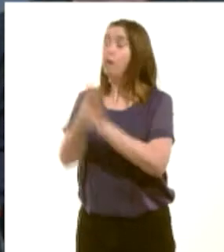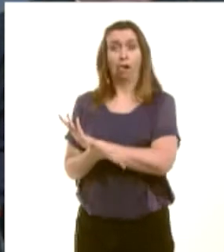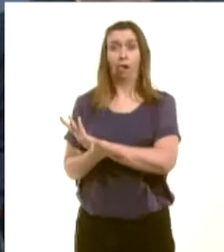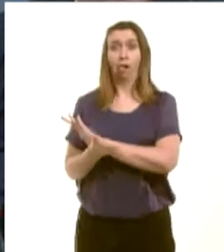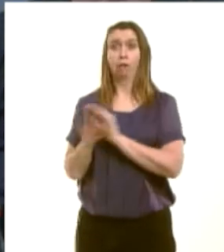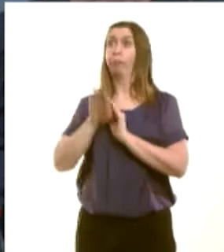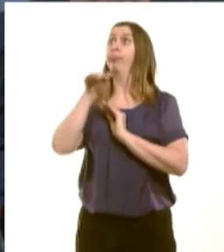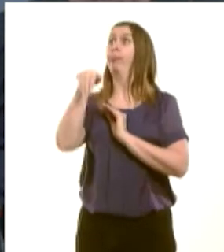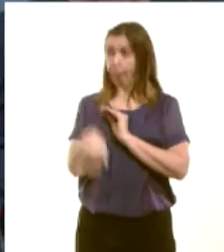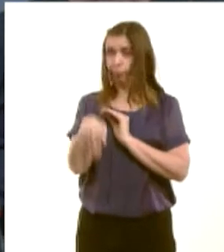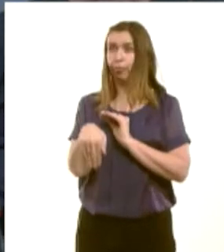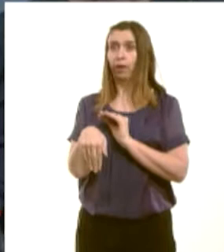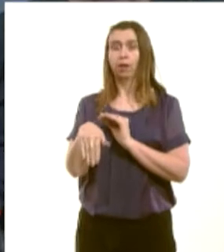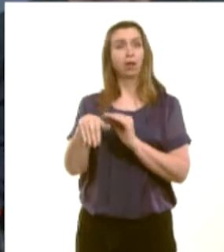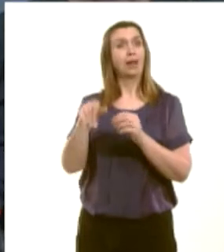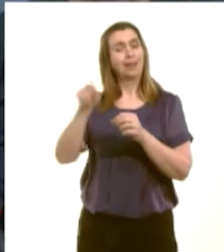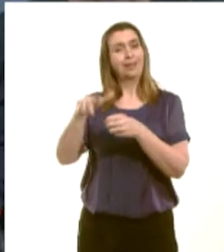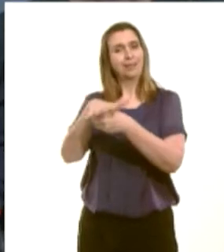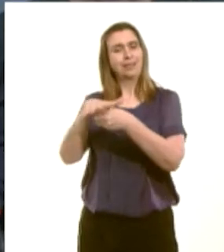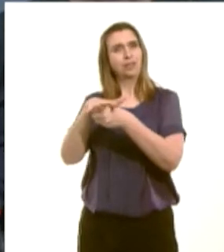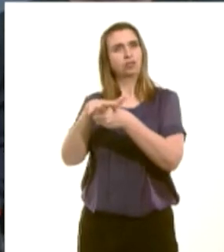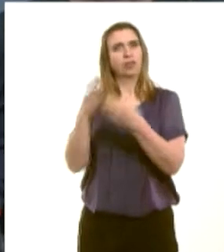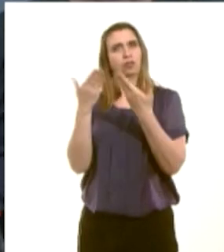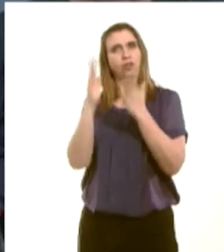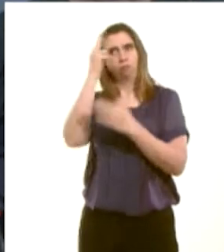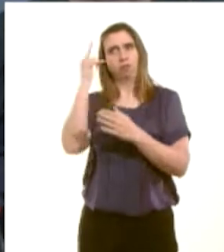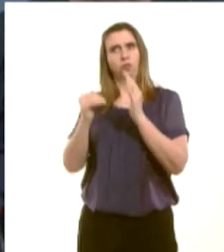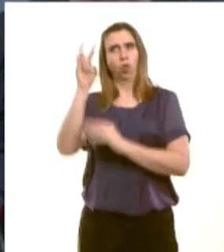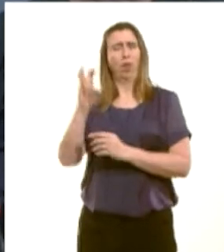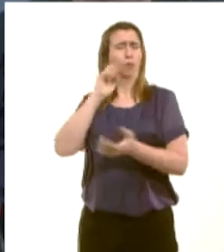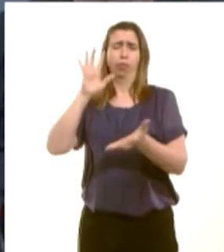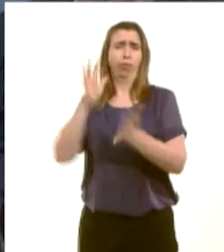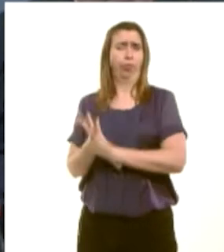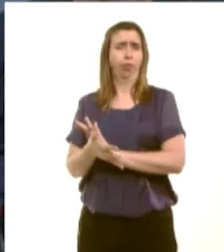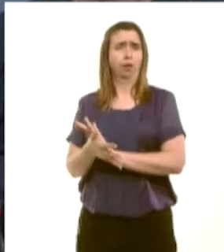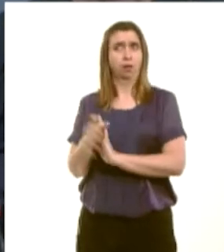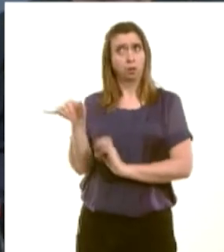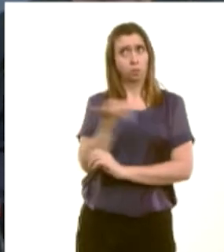services at district general hospitals in north Wales. Who is correct? Are the clinicians